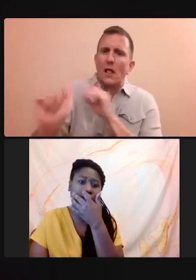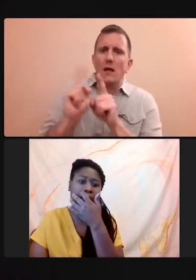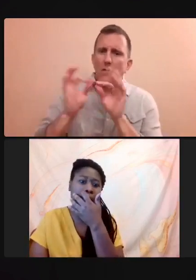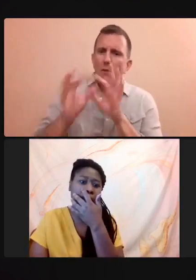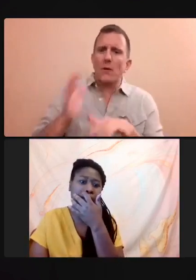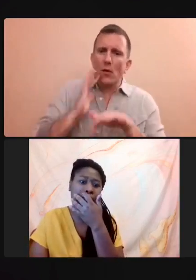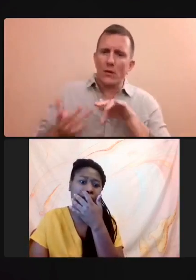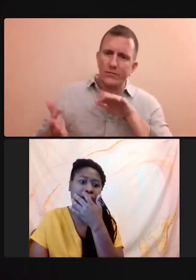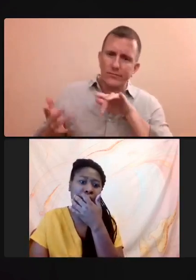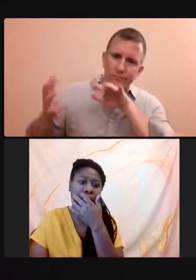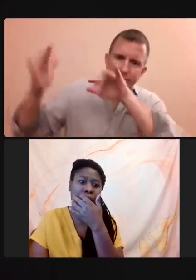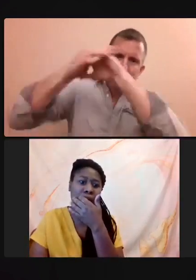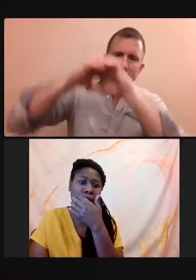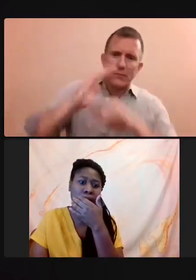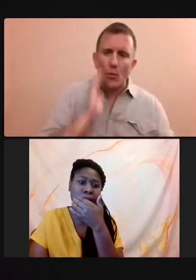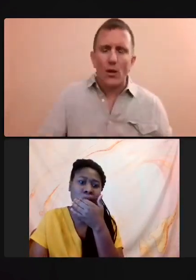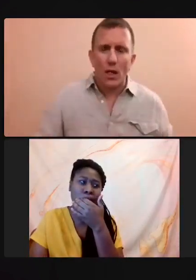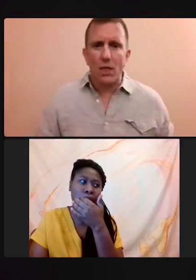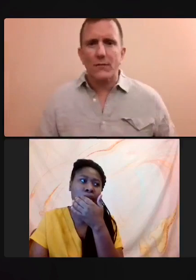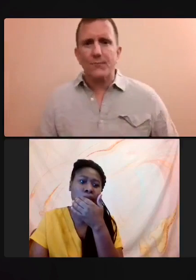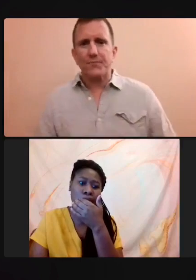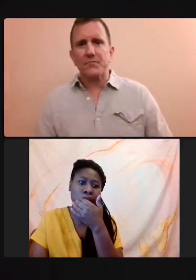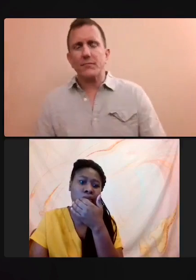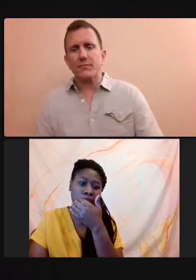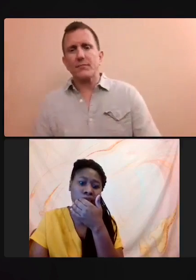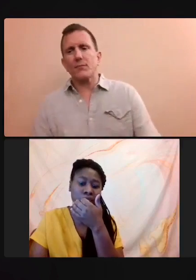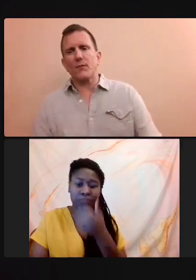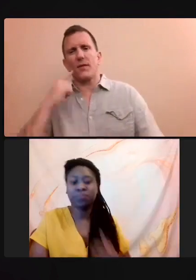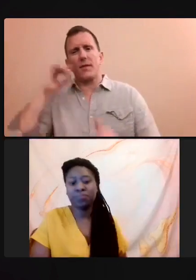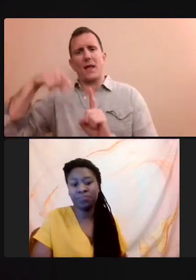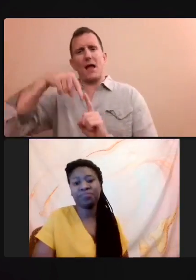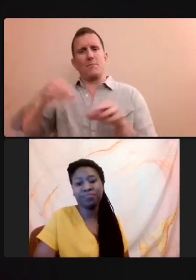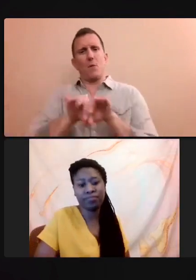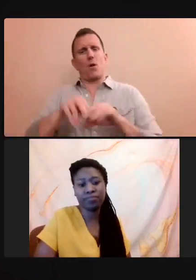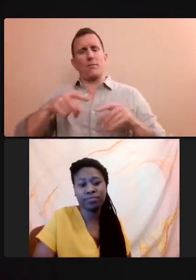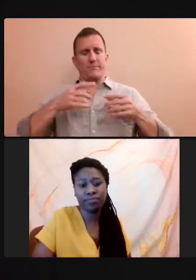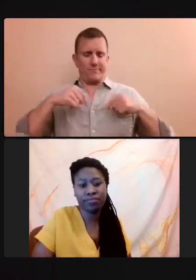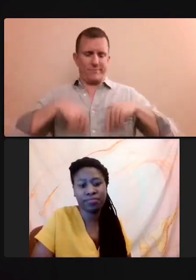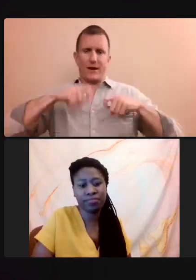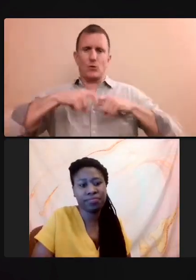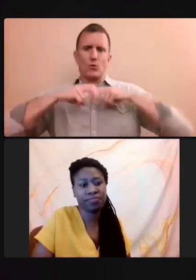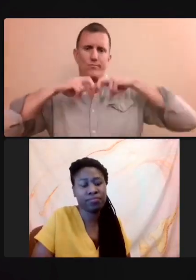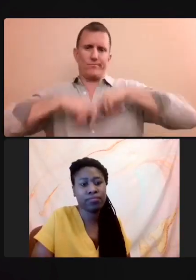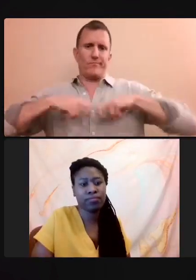I think that oftentimes hearing people don't think that deaf mentors have anything to offer.